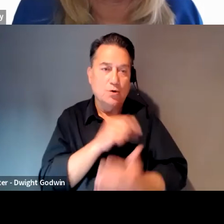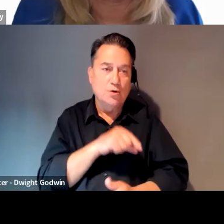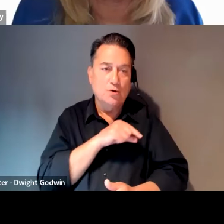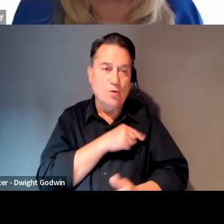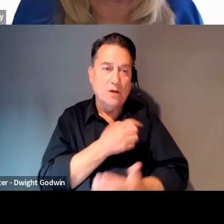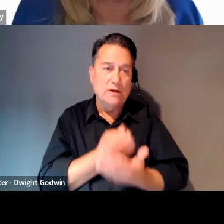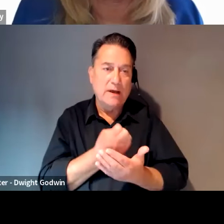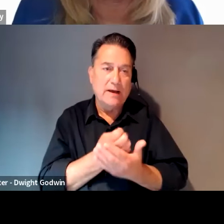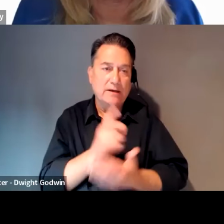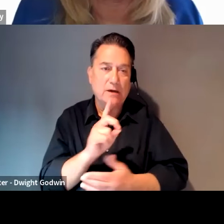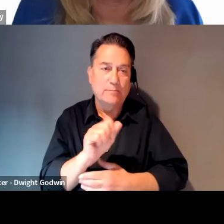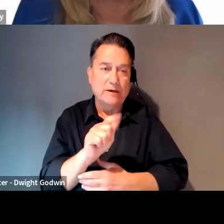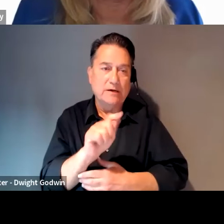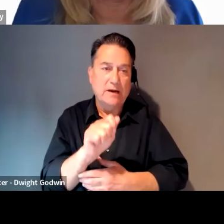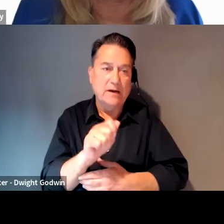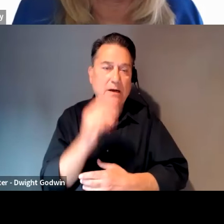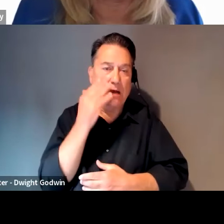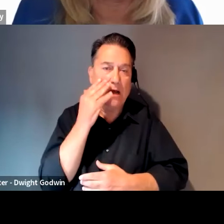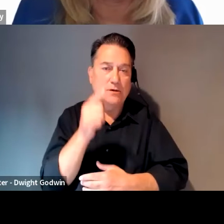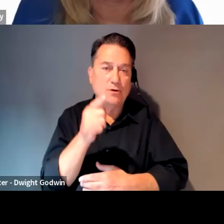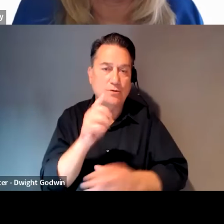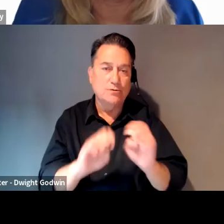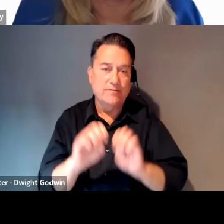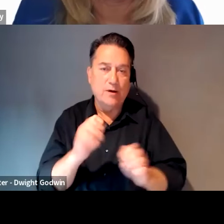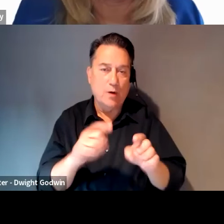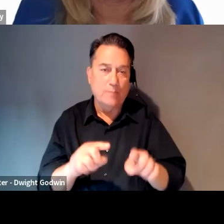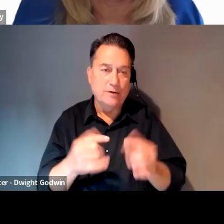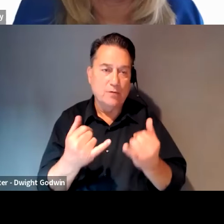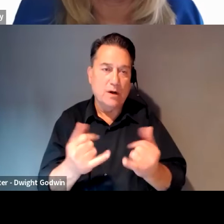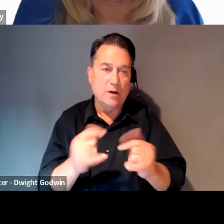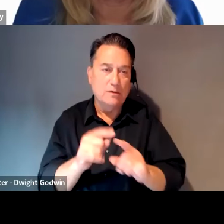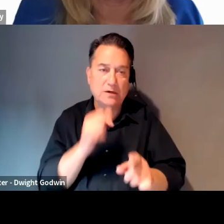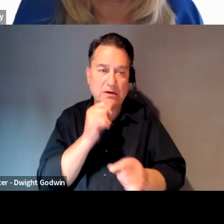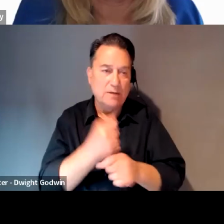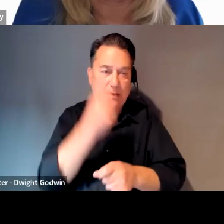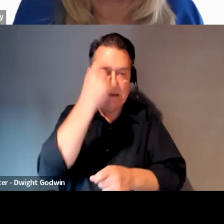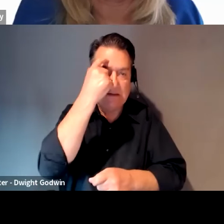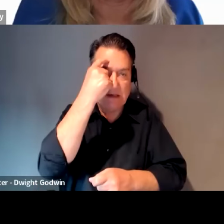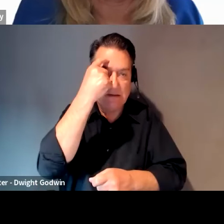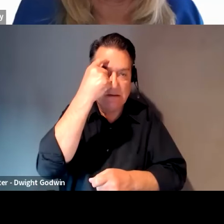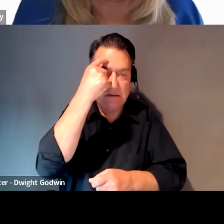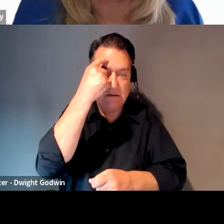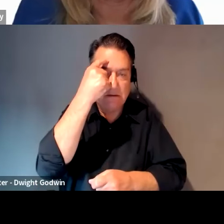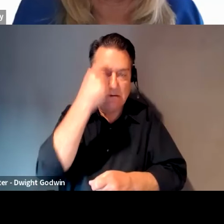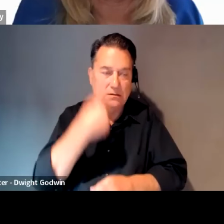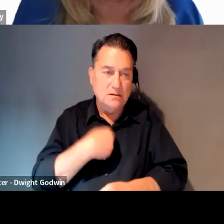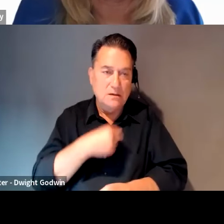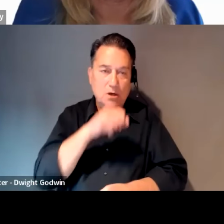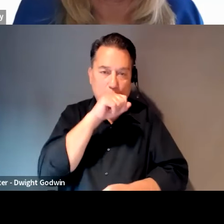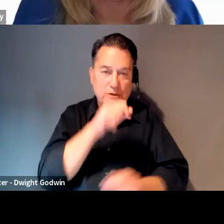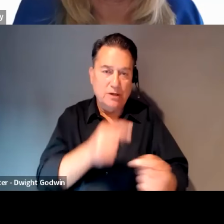I know that those evaluations are underway, but it simply doesn't make any sense. I'd love to argue that point.